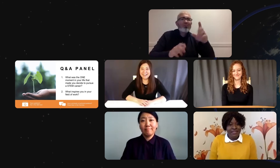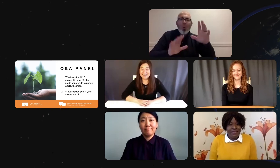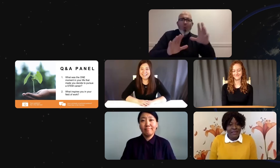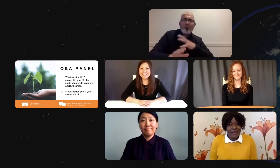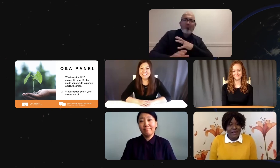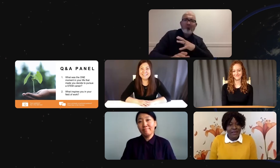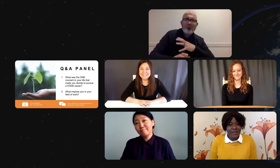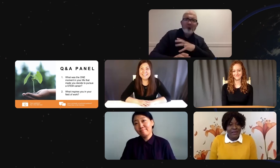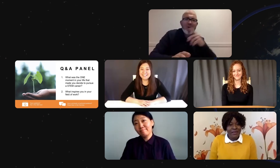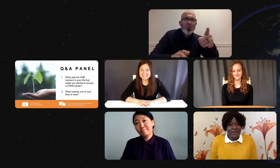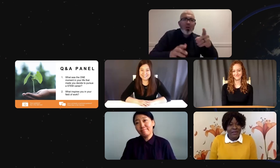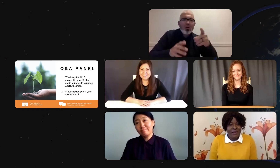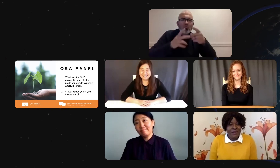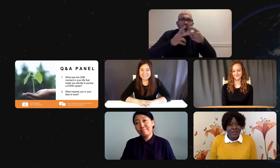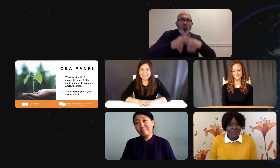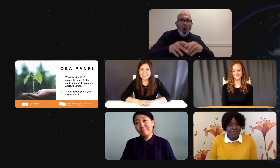No worries.